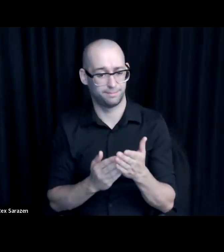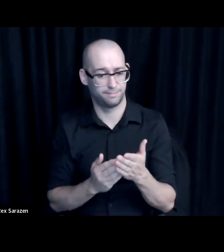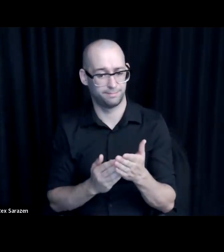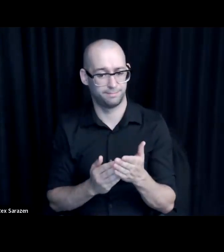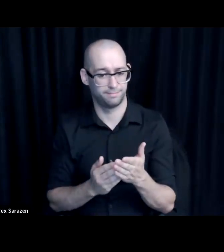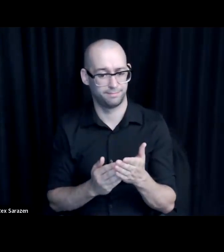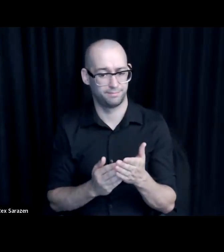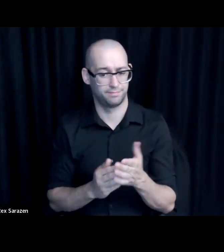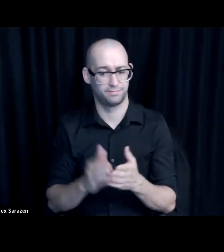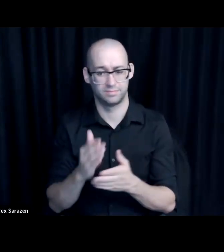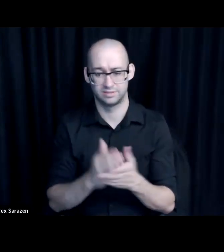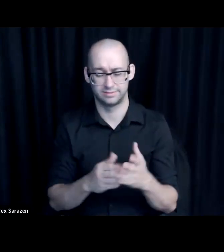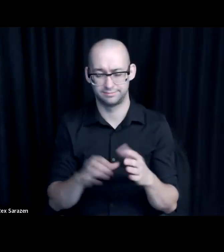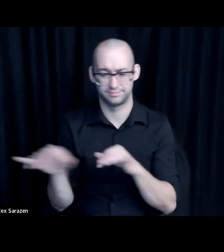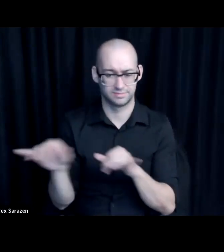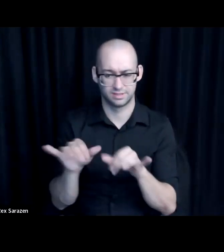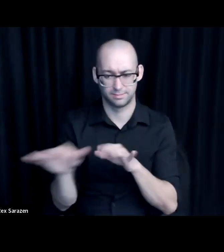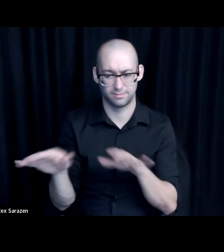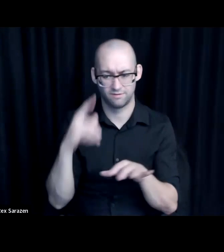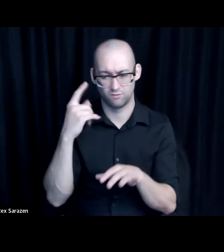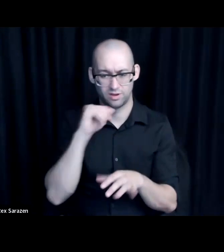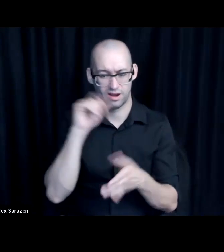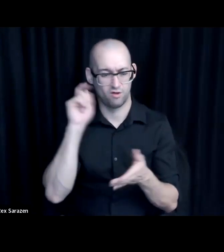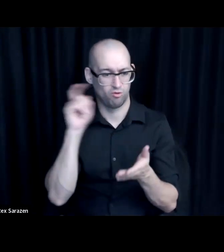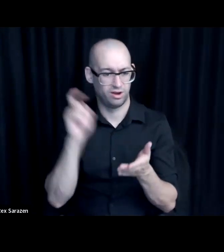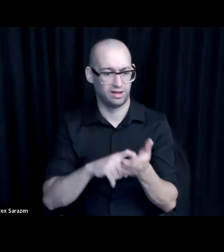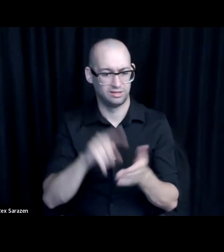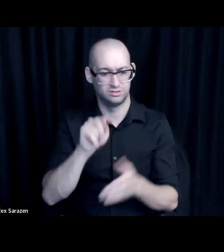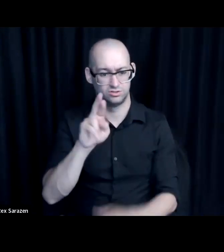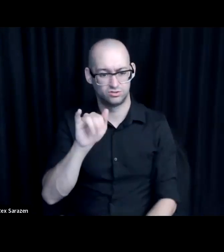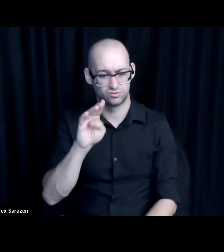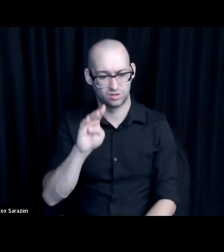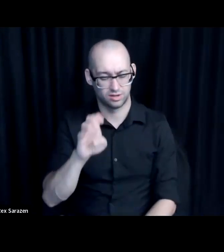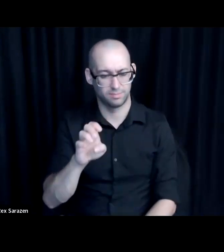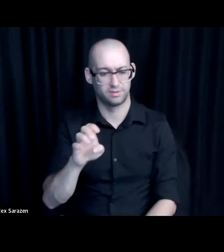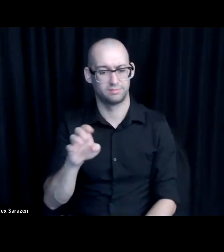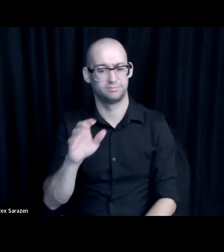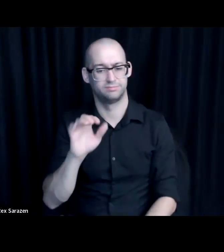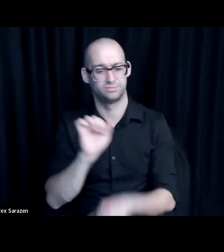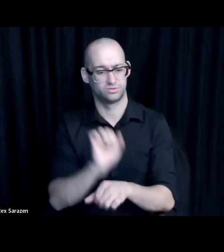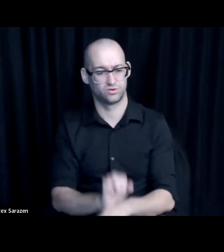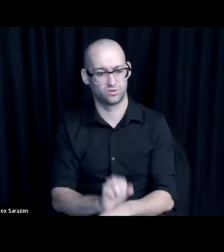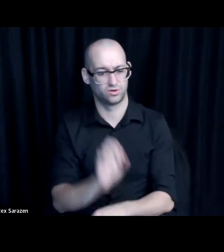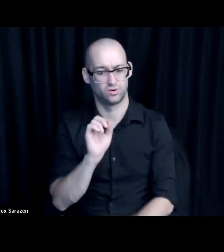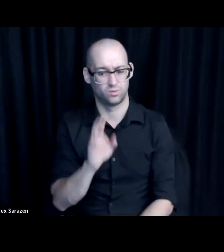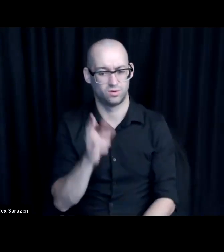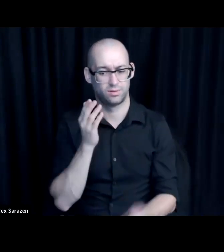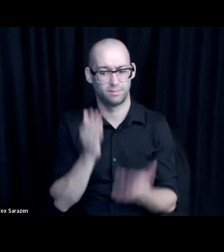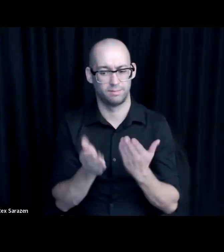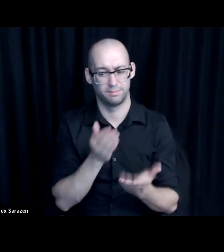some parallels for the non-recognized Tribes that are securing, or that may want to secure